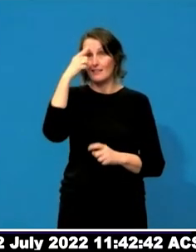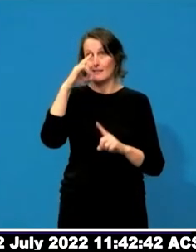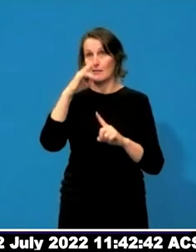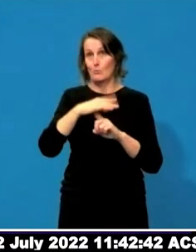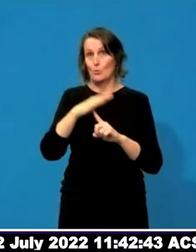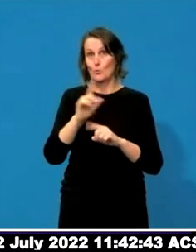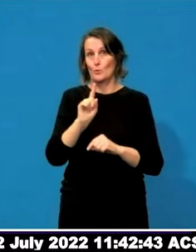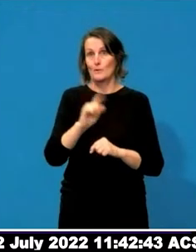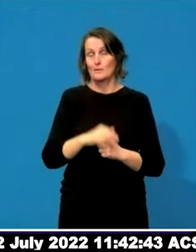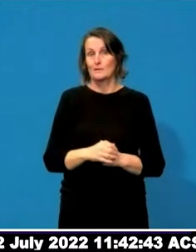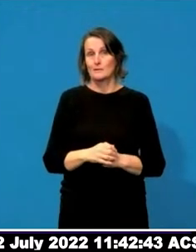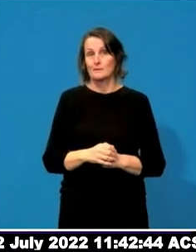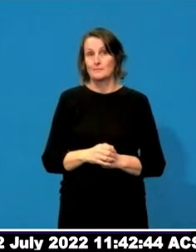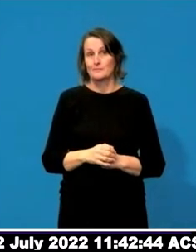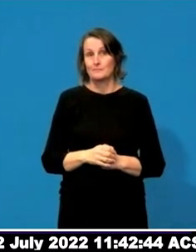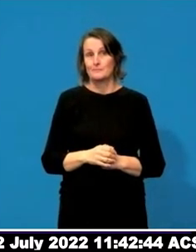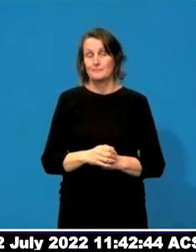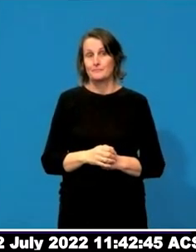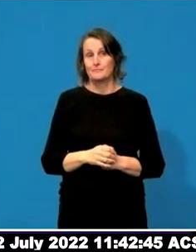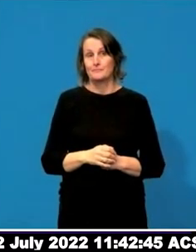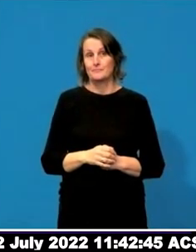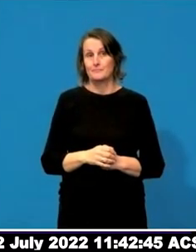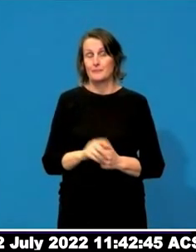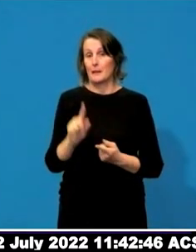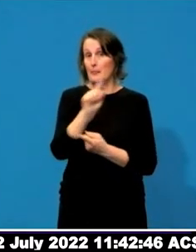it's often not brought up at the planning meeting.